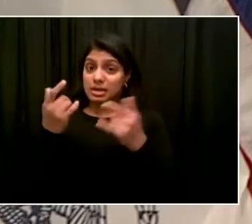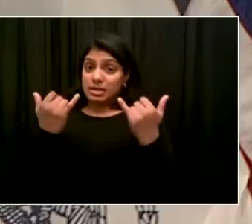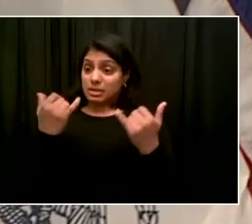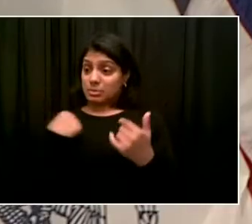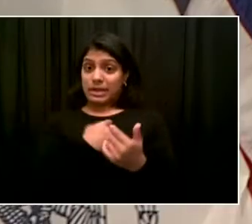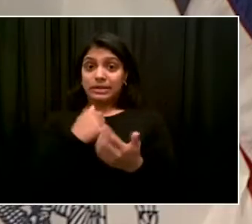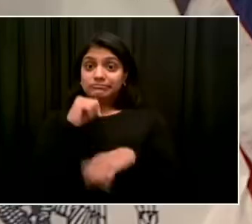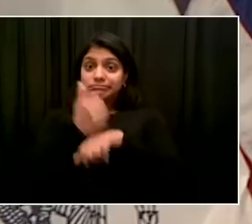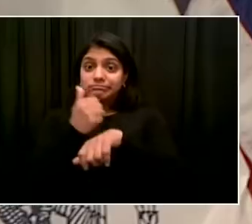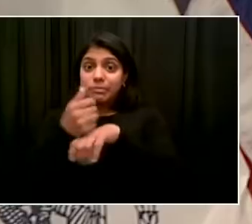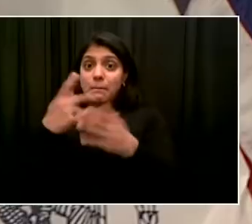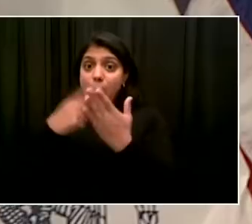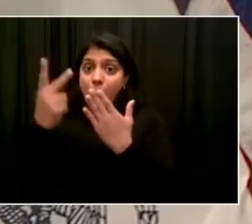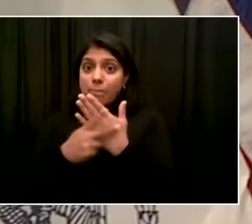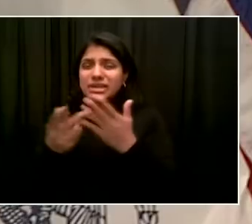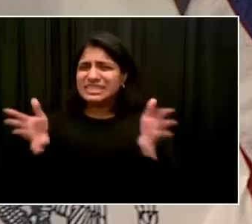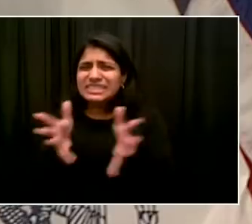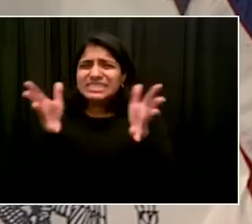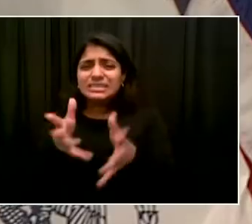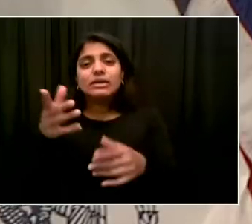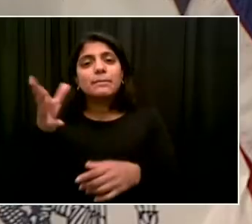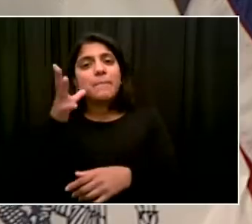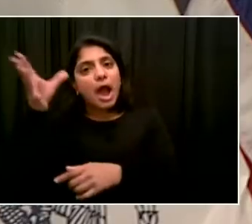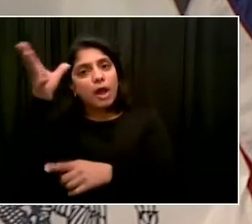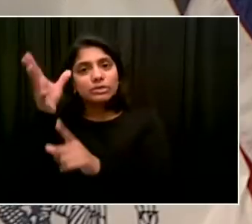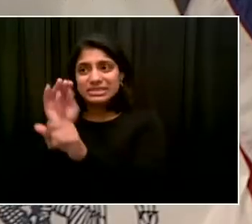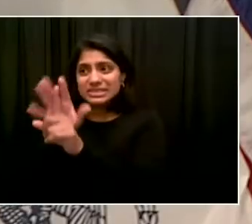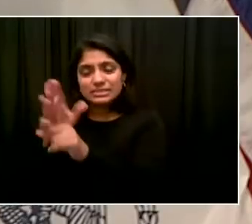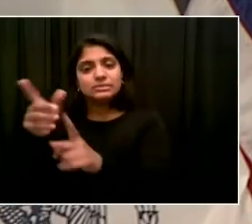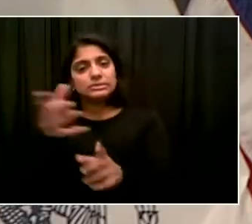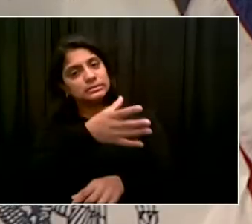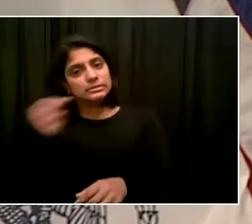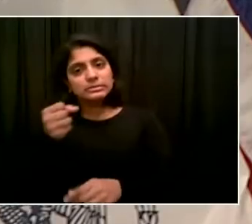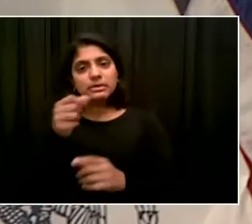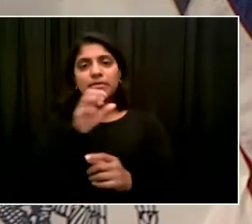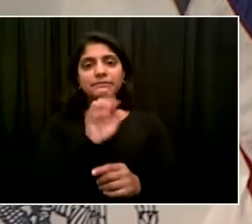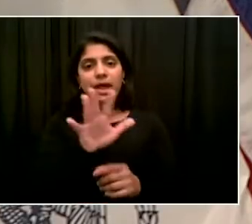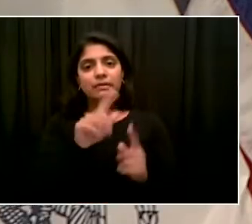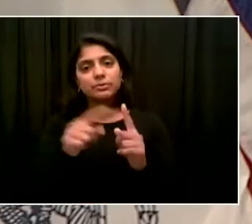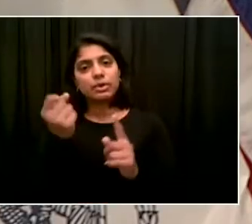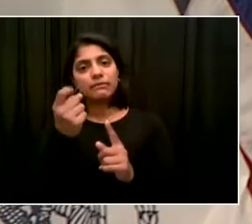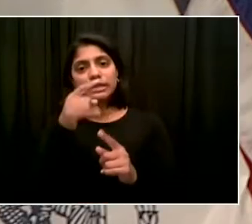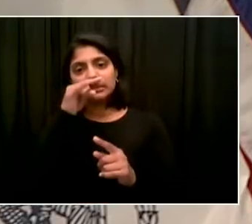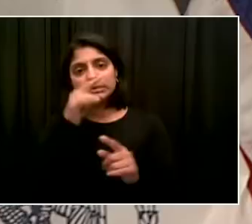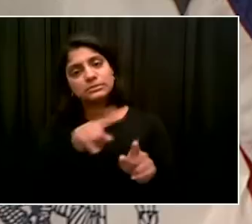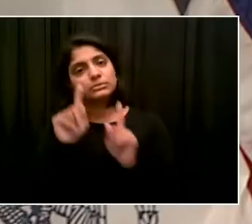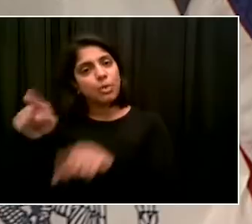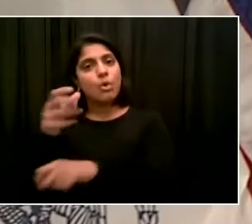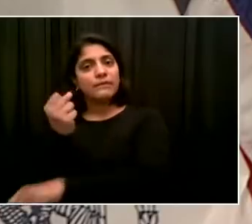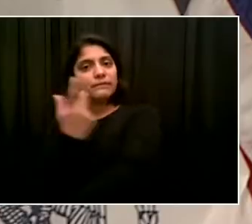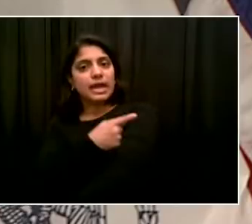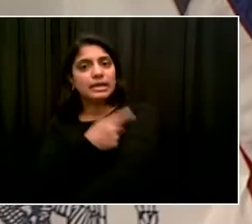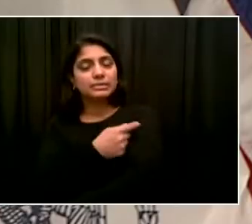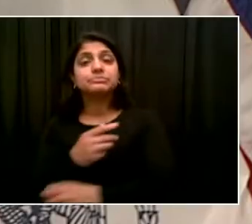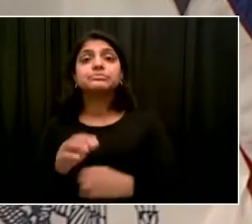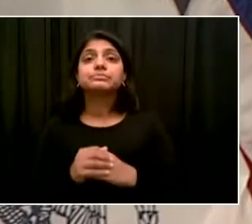PARENTS TO GET THEIR CHILDREN VACCINATED. AS OF YESTERAYD,